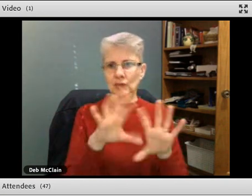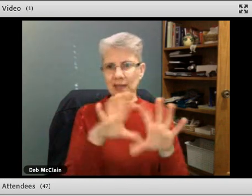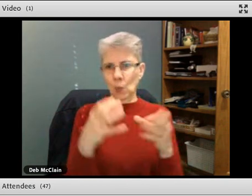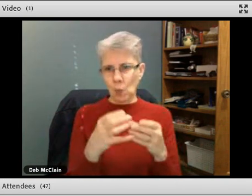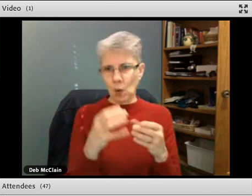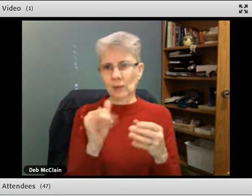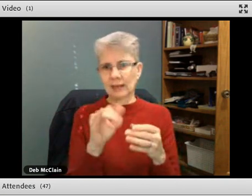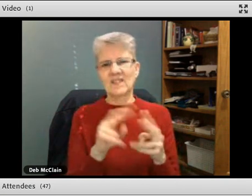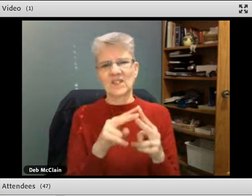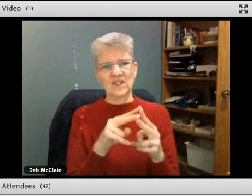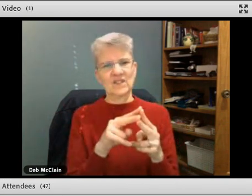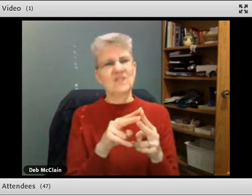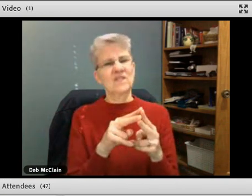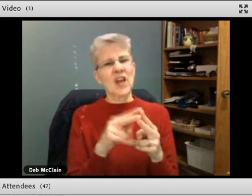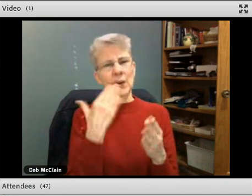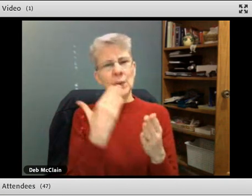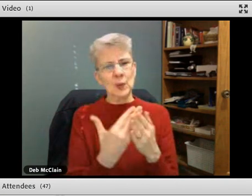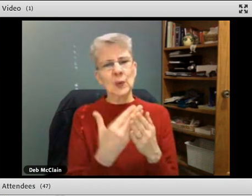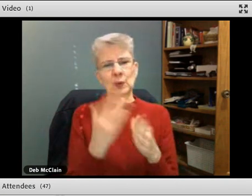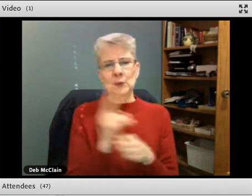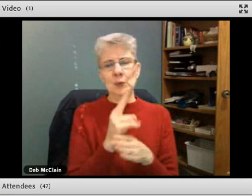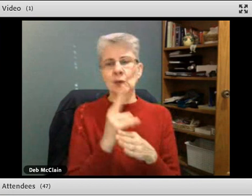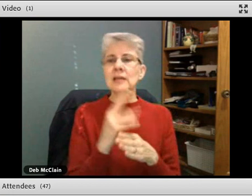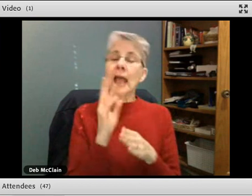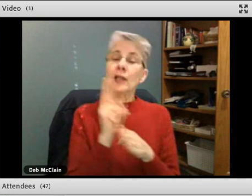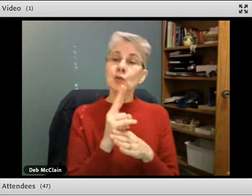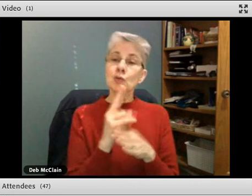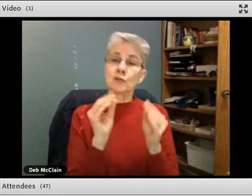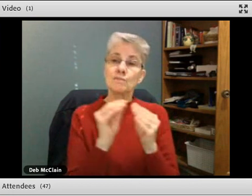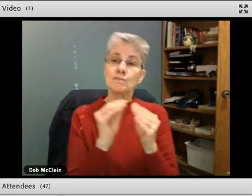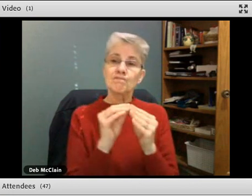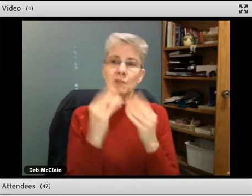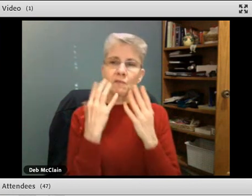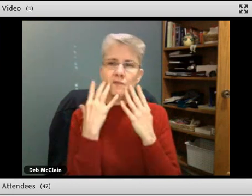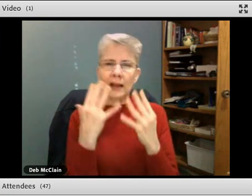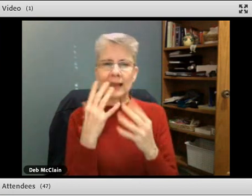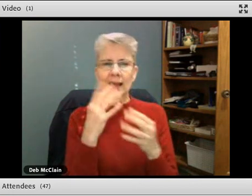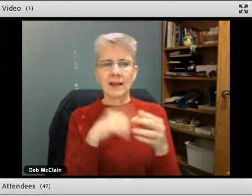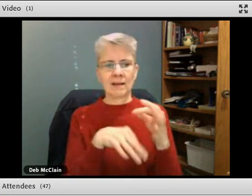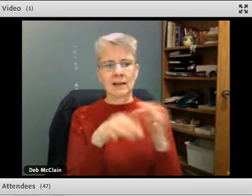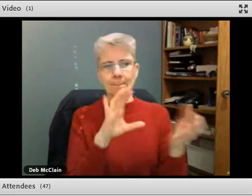than the MARC format guide on the Library of Congress site.